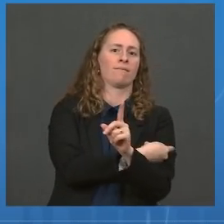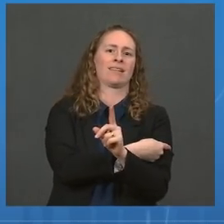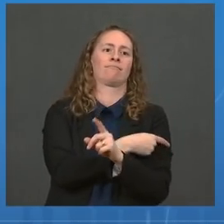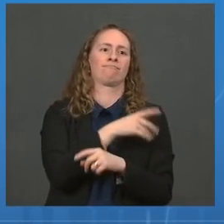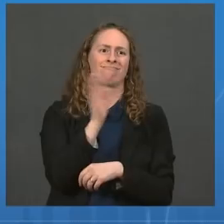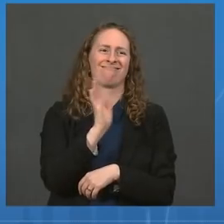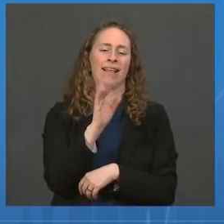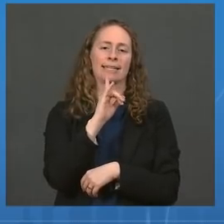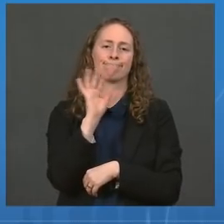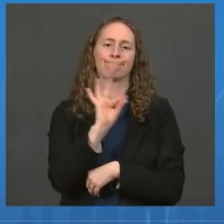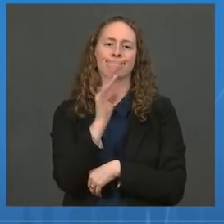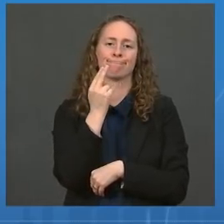Mr. Zients: Wonderful. Next question, please.